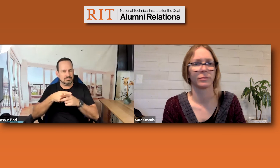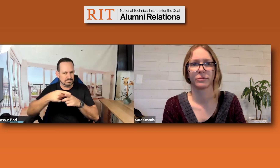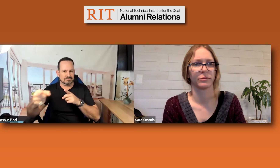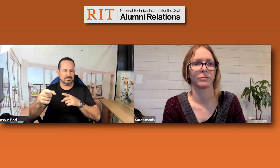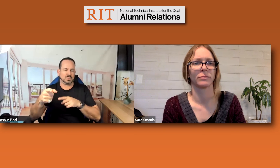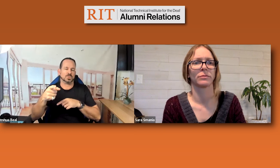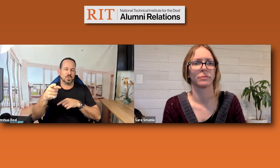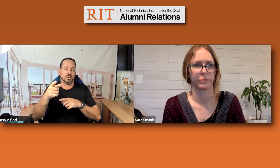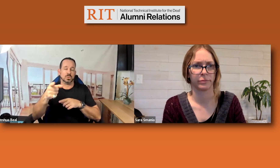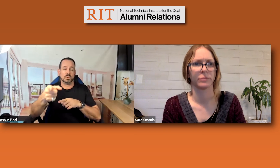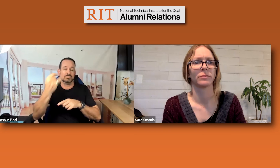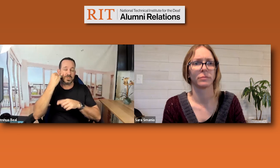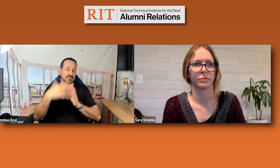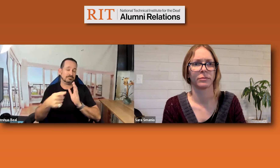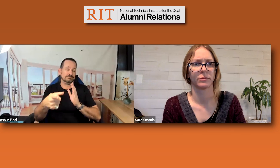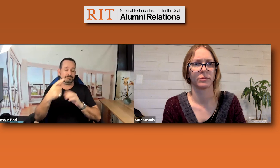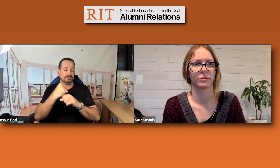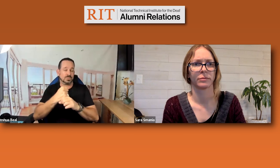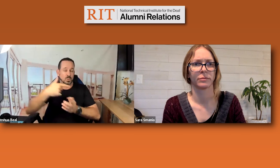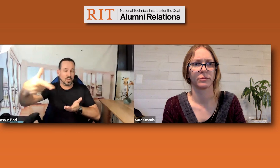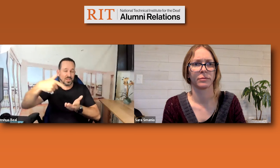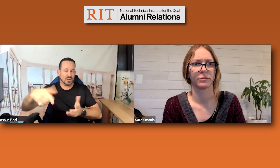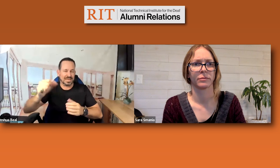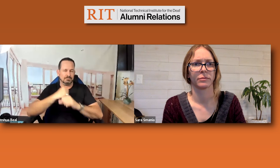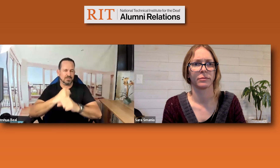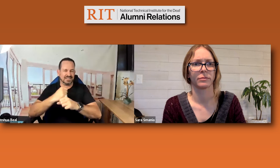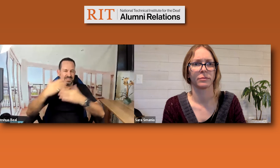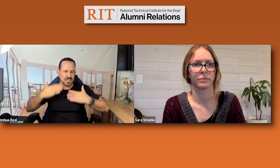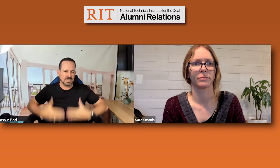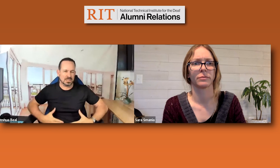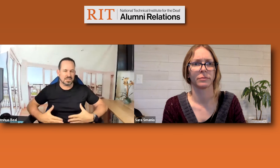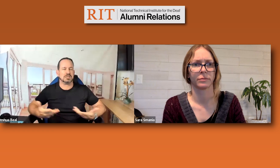it would not be considered a uniform. Therefore it's not deductible.